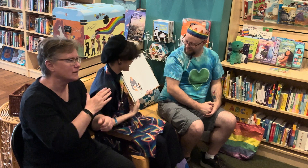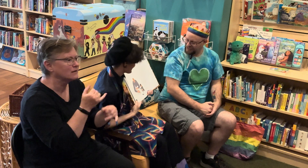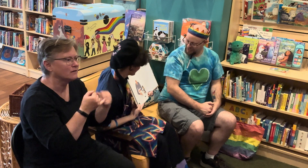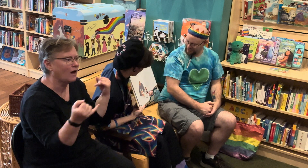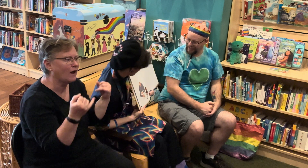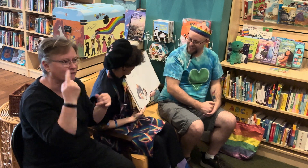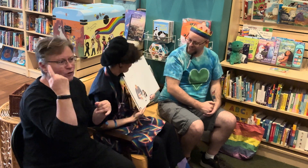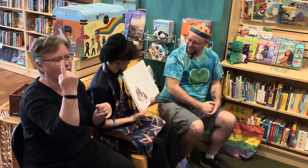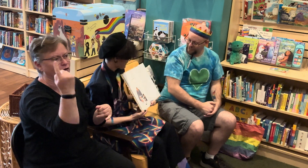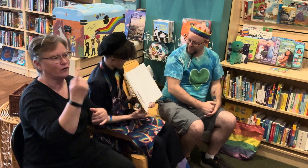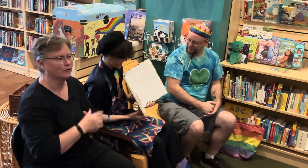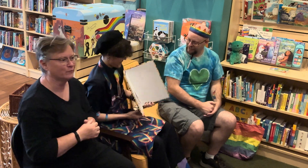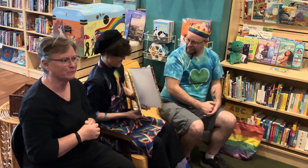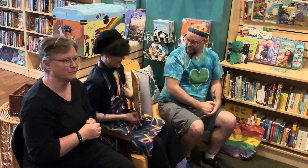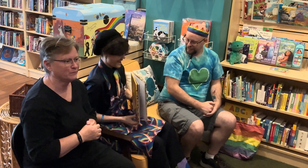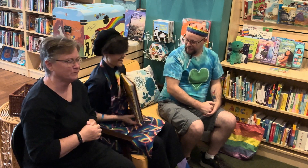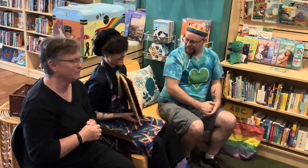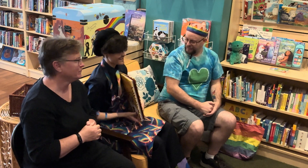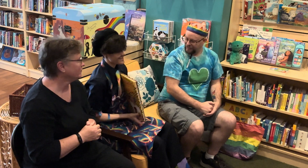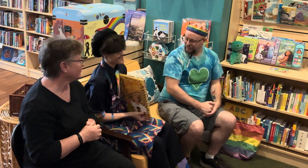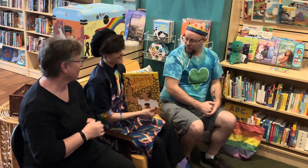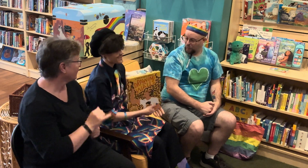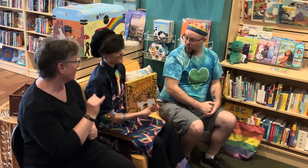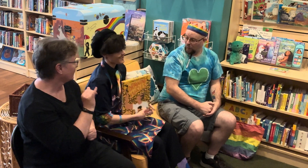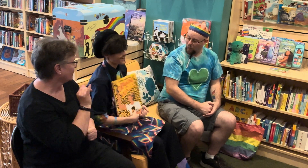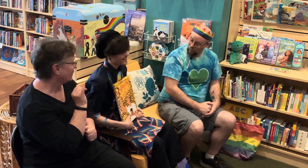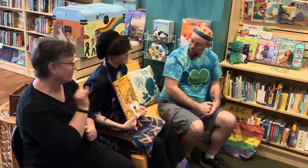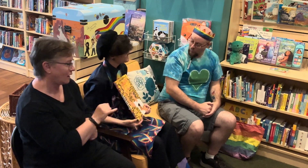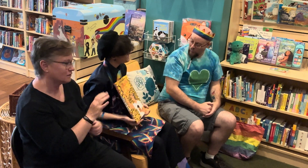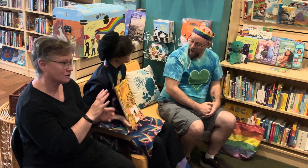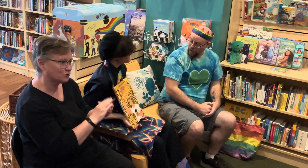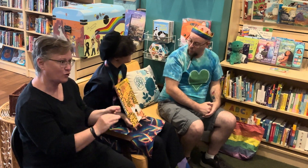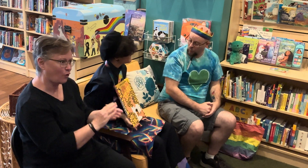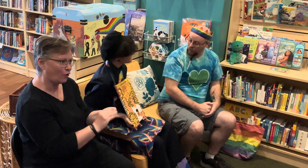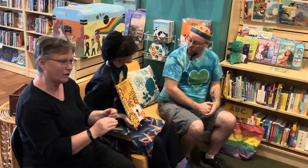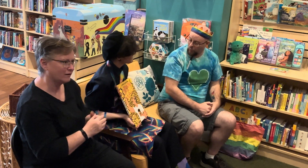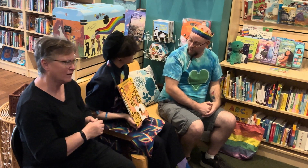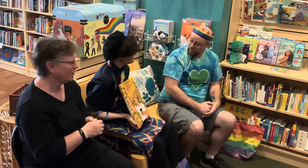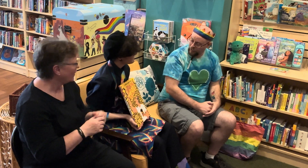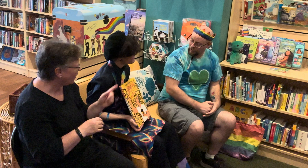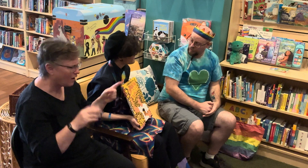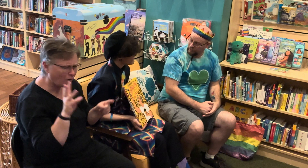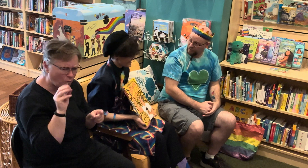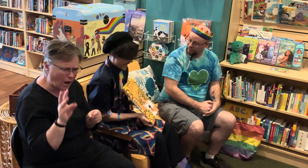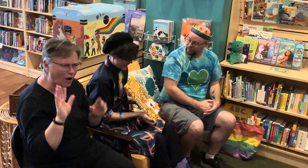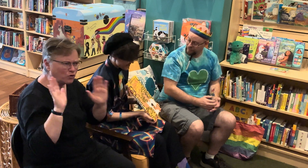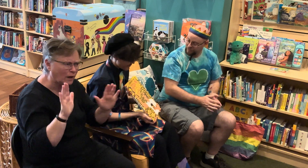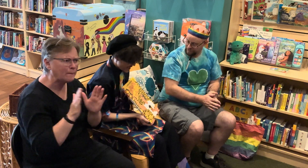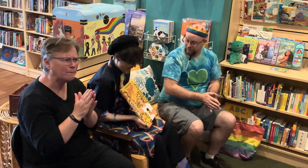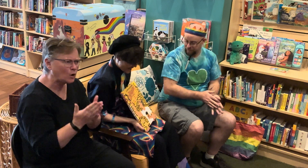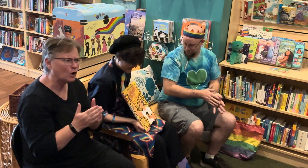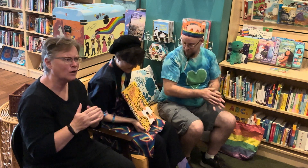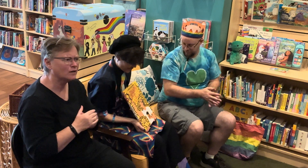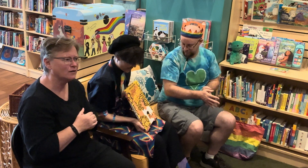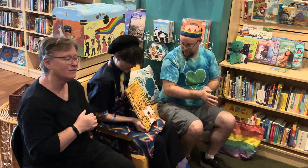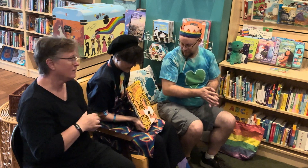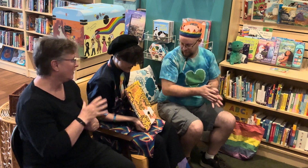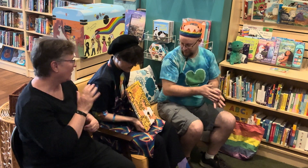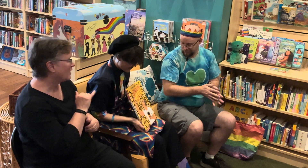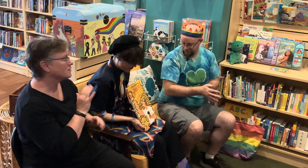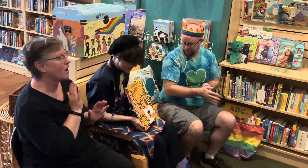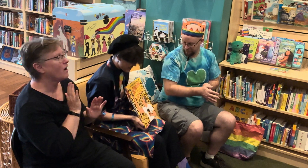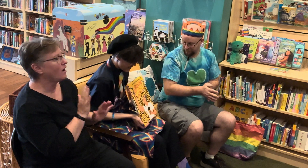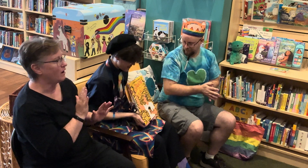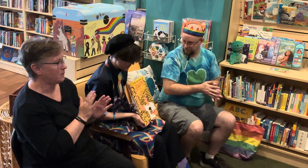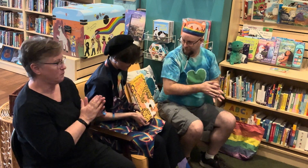leads. AARON: Okay, cool! KAI: But that is the story! AARON: Wow! What a great book! KAI: It is a fantastic book. I really